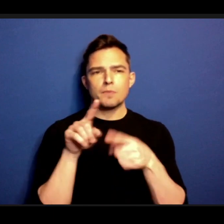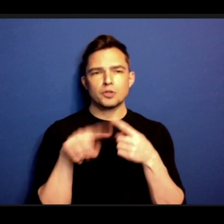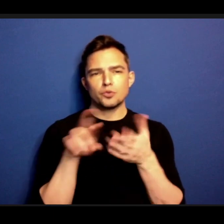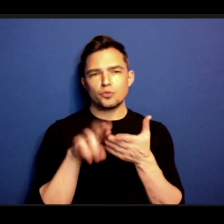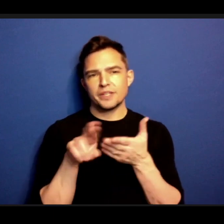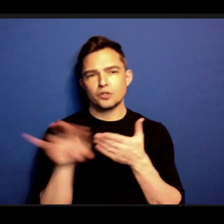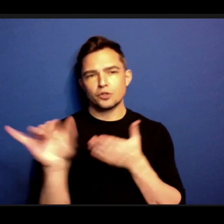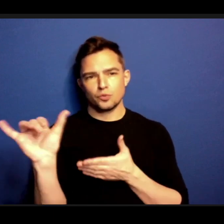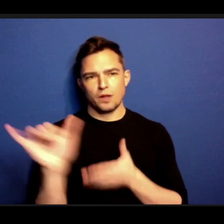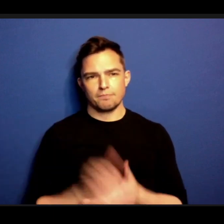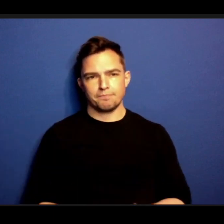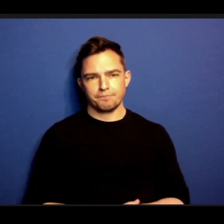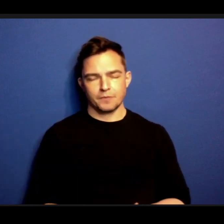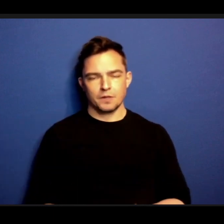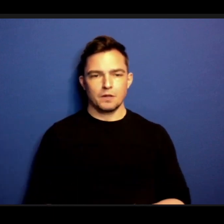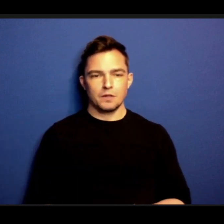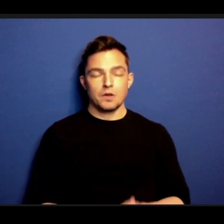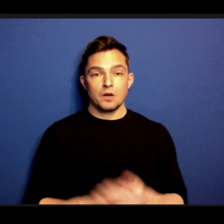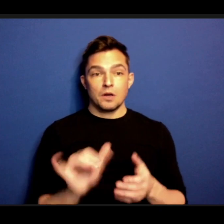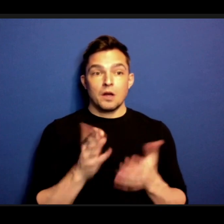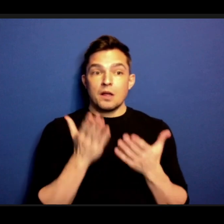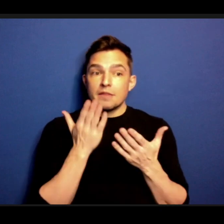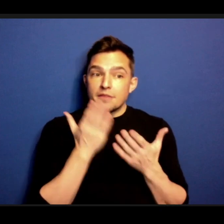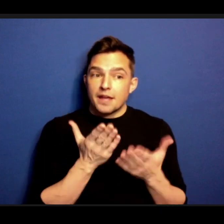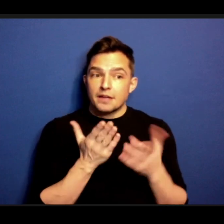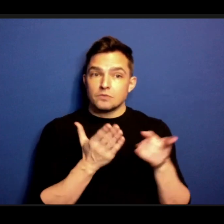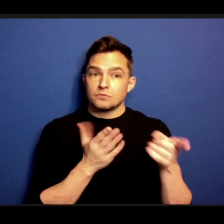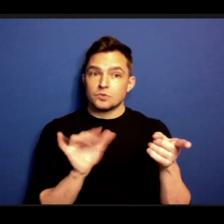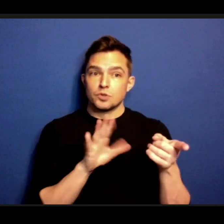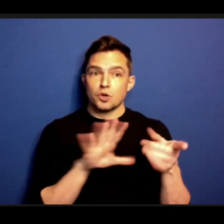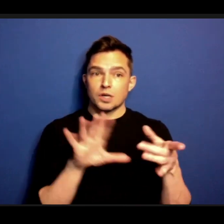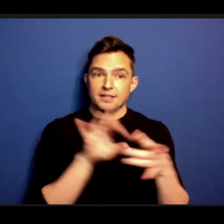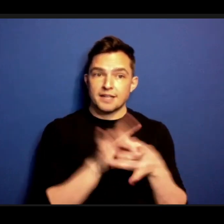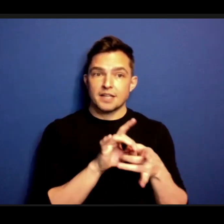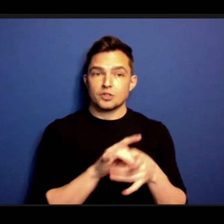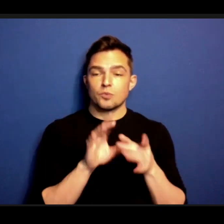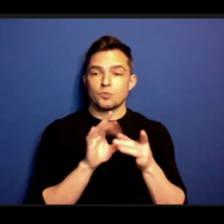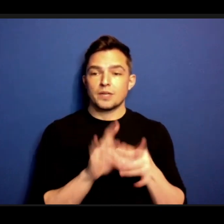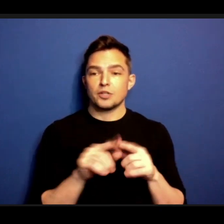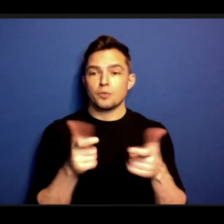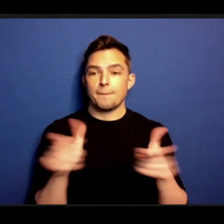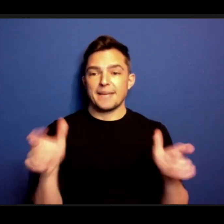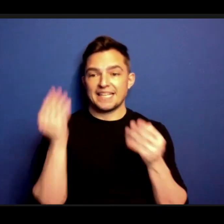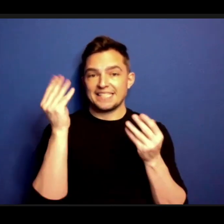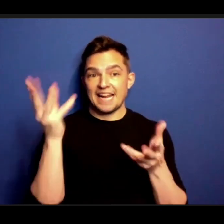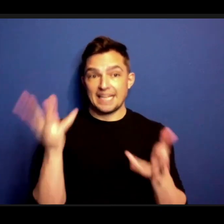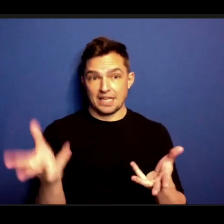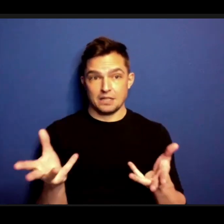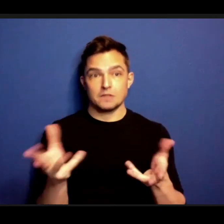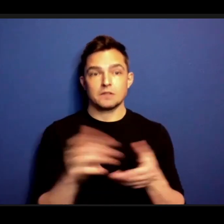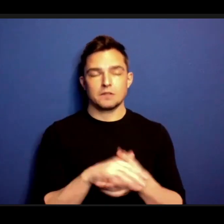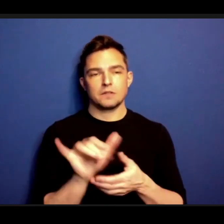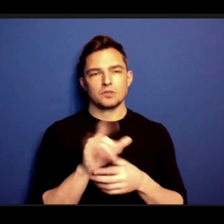So and thank you as well for your connections around big data and more specifically, having